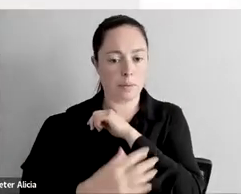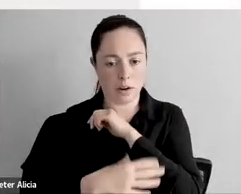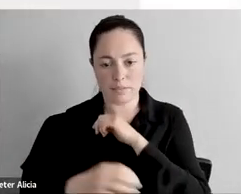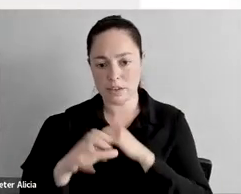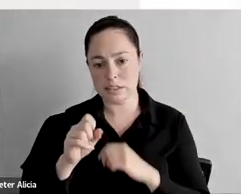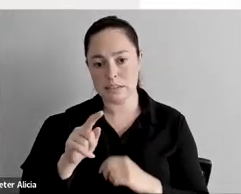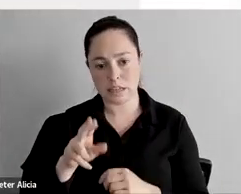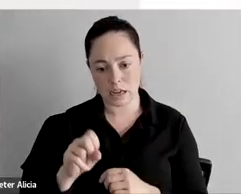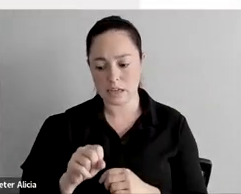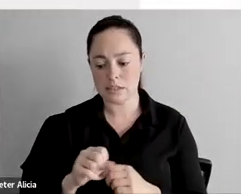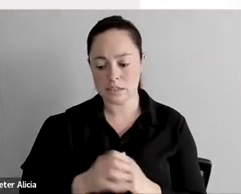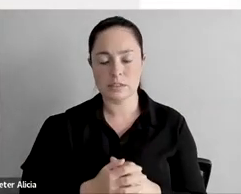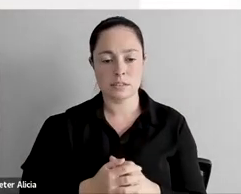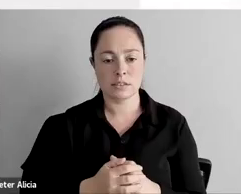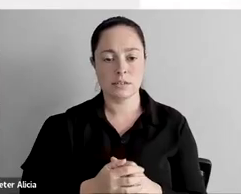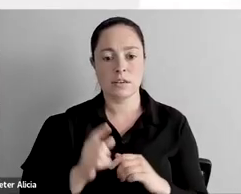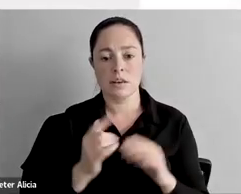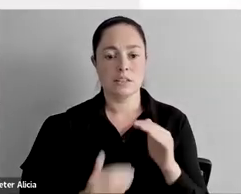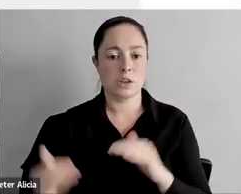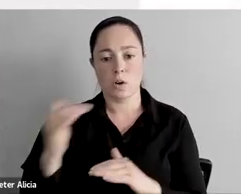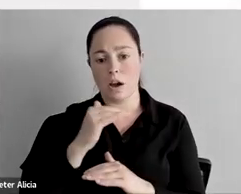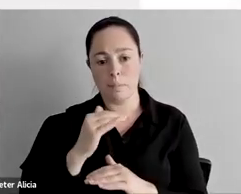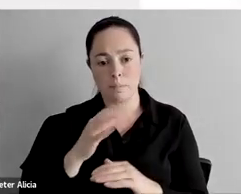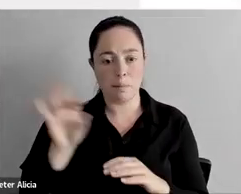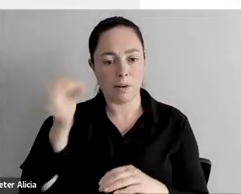This is above the federal poverty line and below.